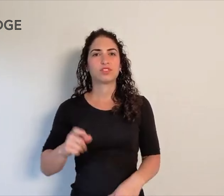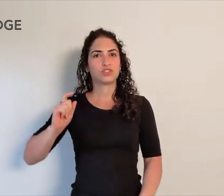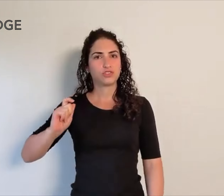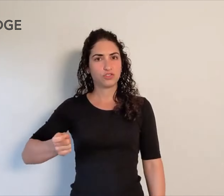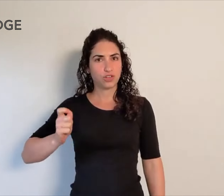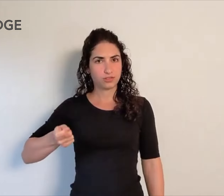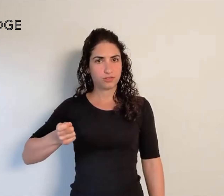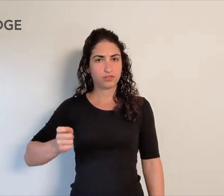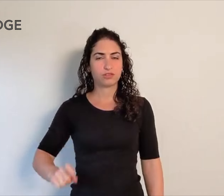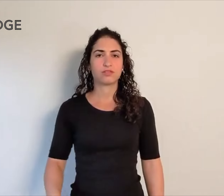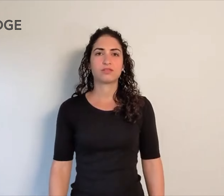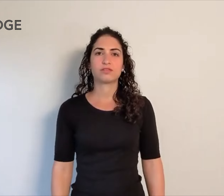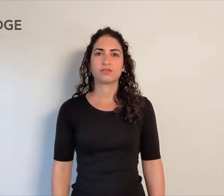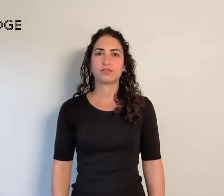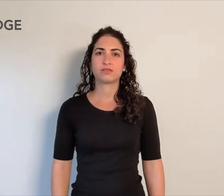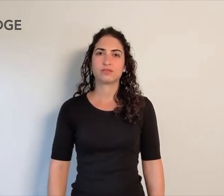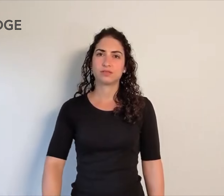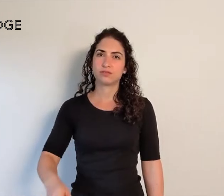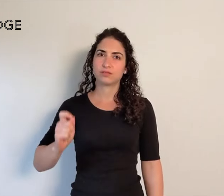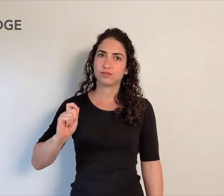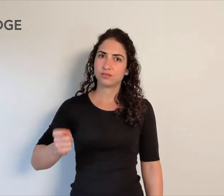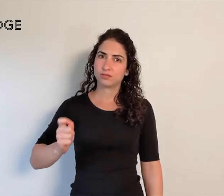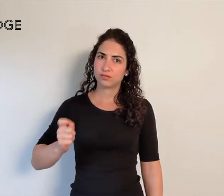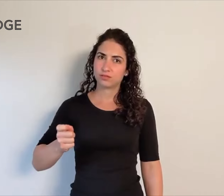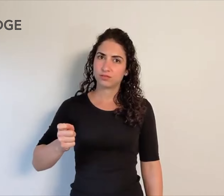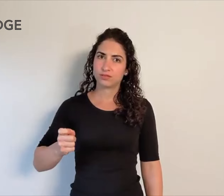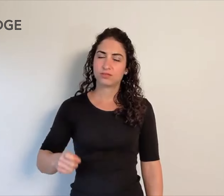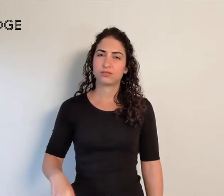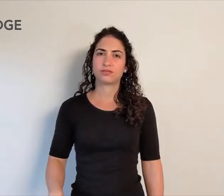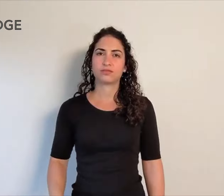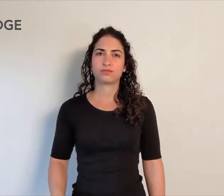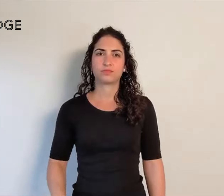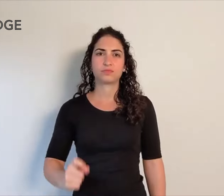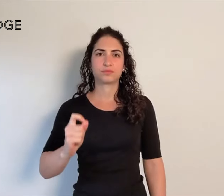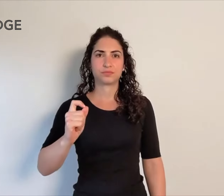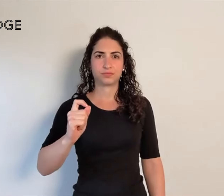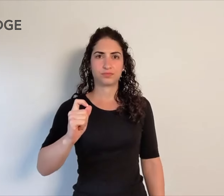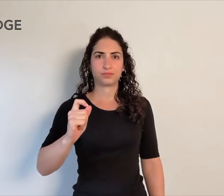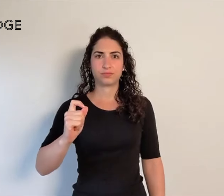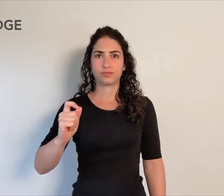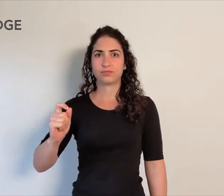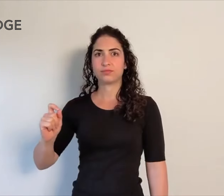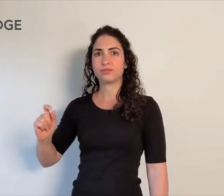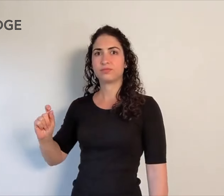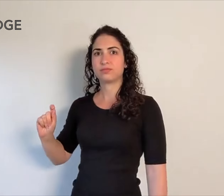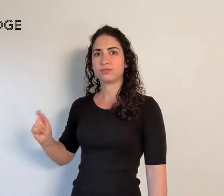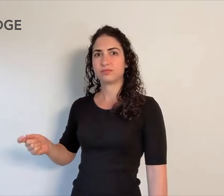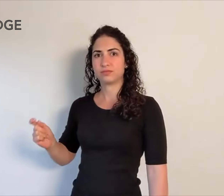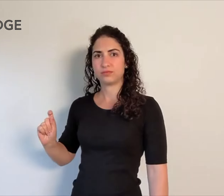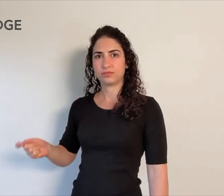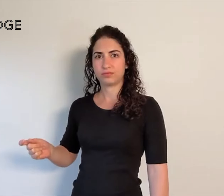JUDGE A judge or a justice.